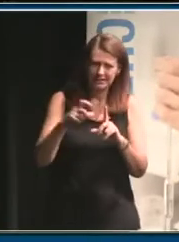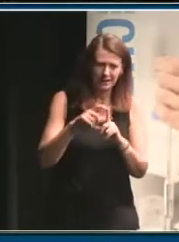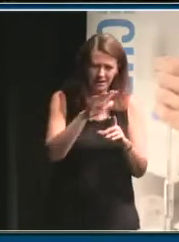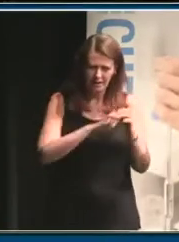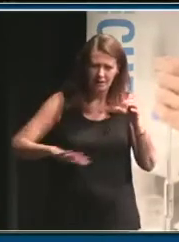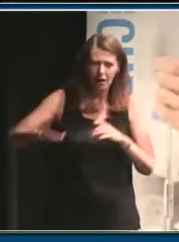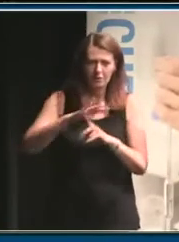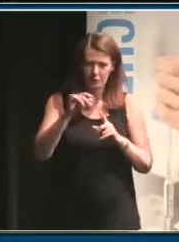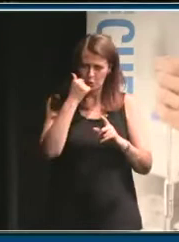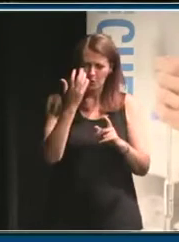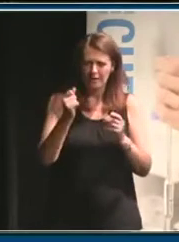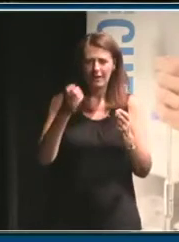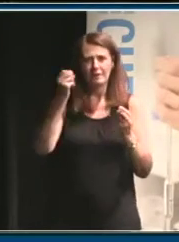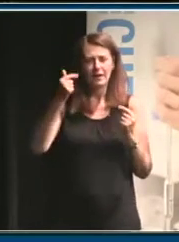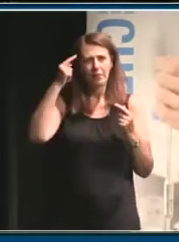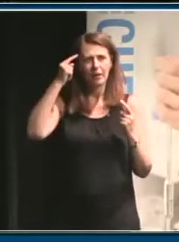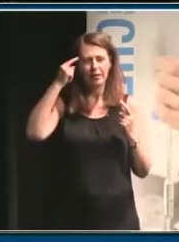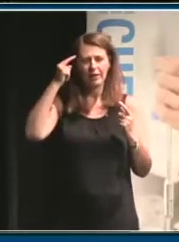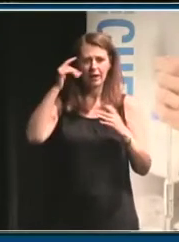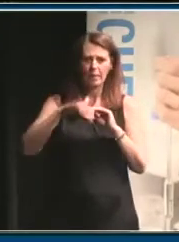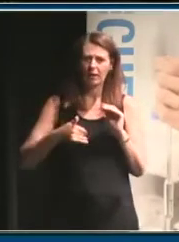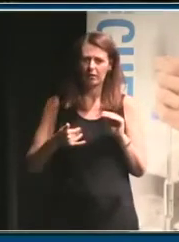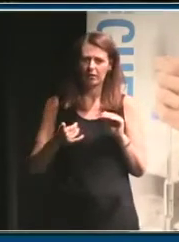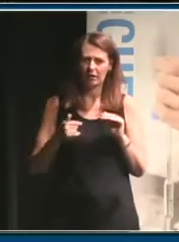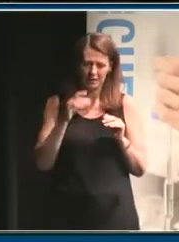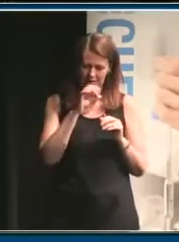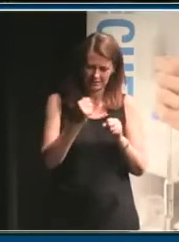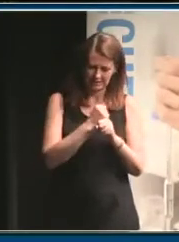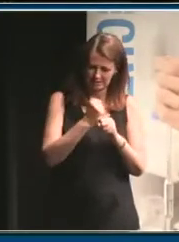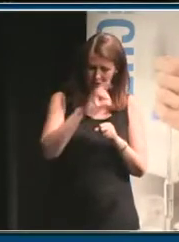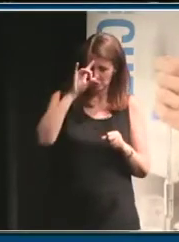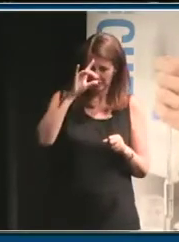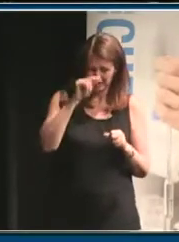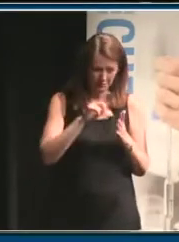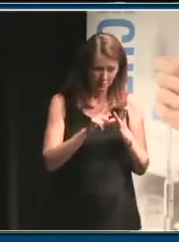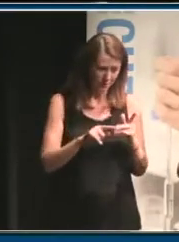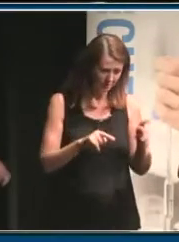always have something in the peripheral vision. It doesn't make it crazy to be doing stuff like this.